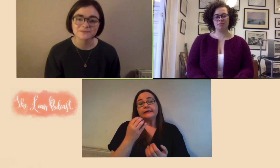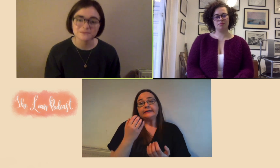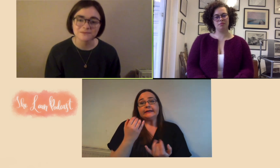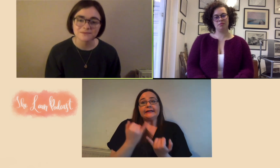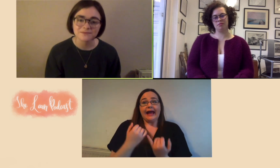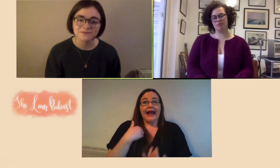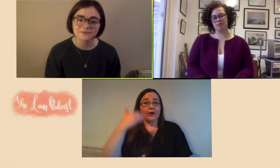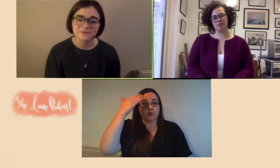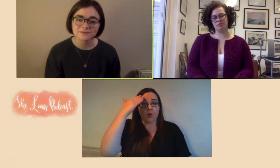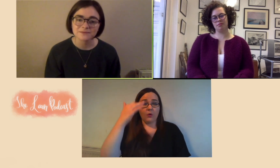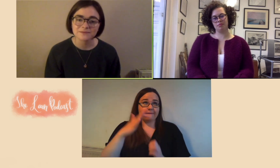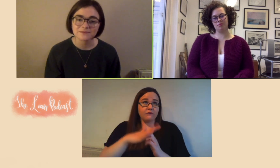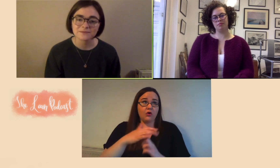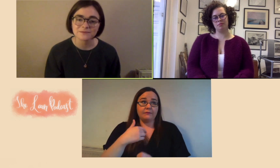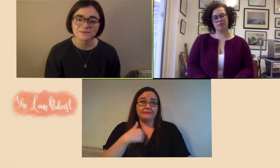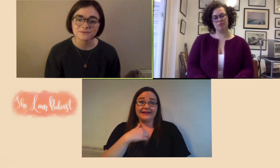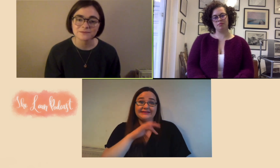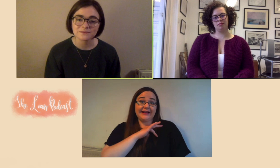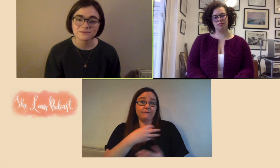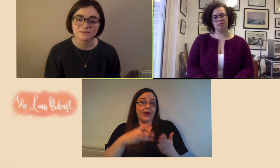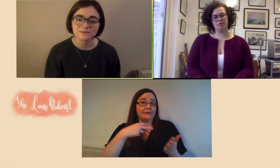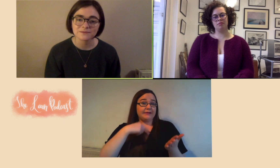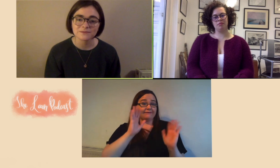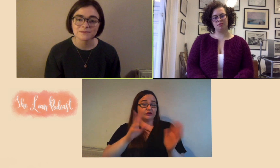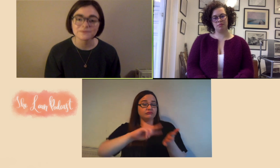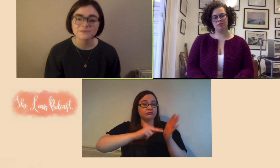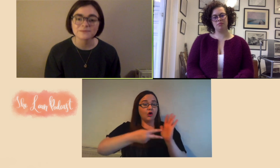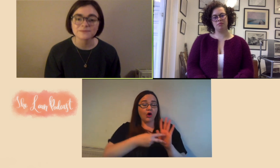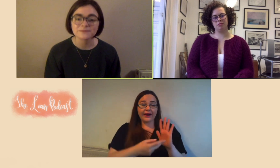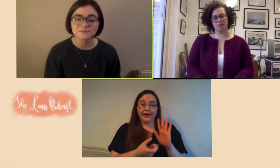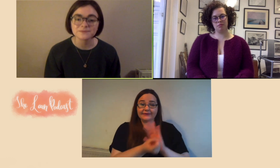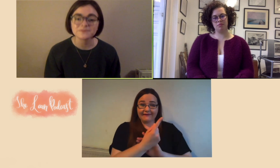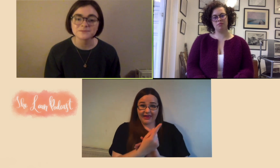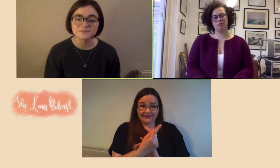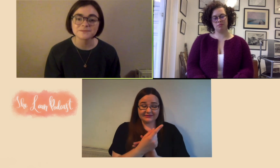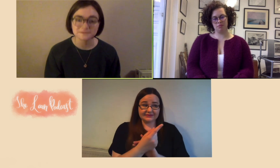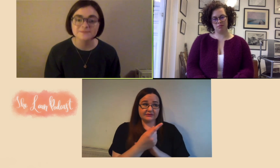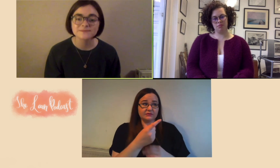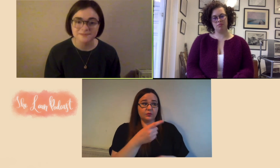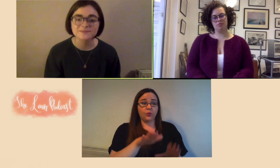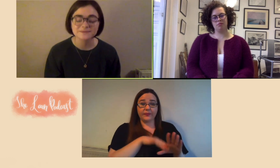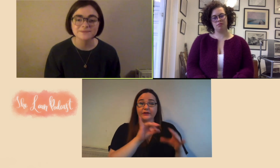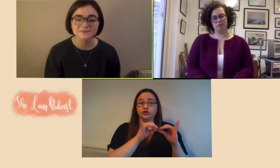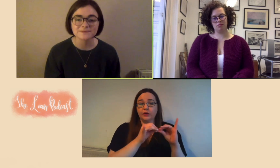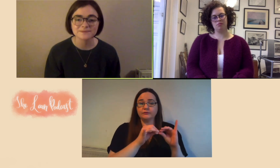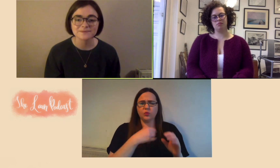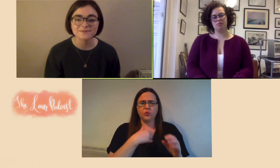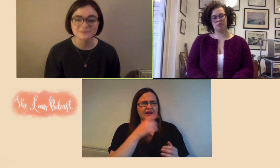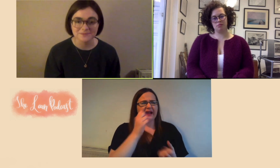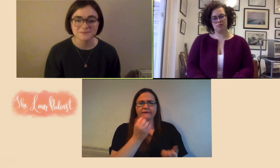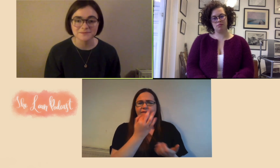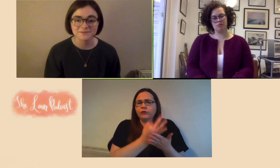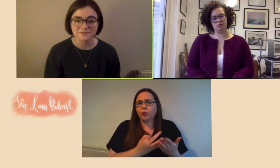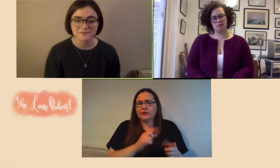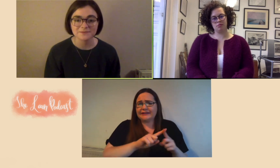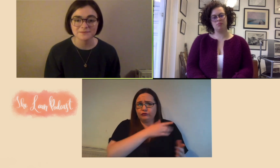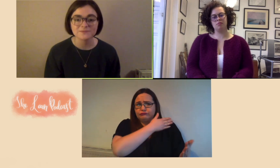for the interpreter and deaf participants. Like I know for myself, when I organize events